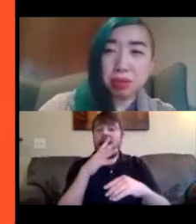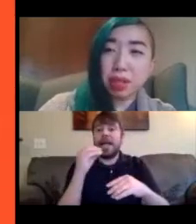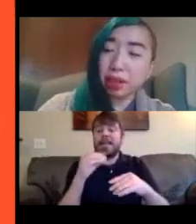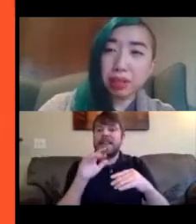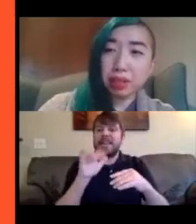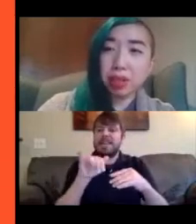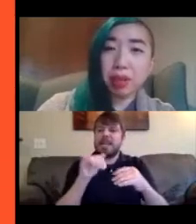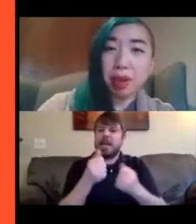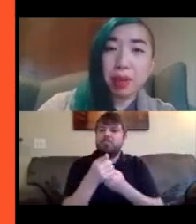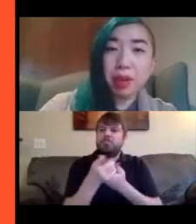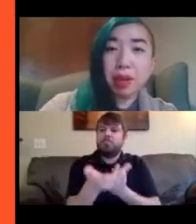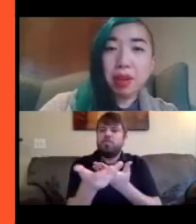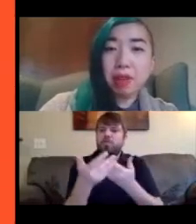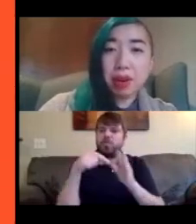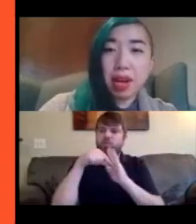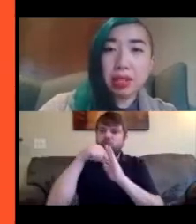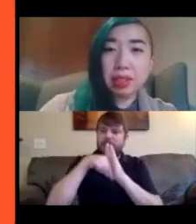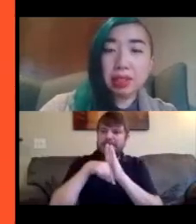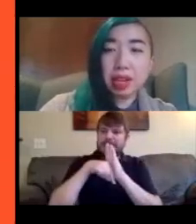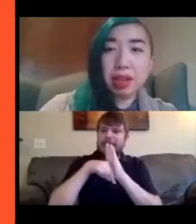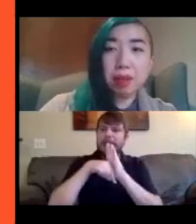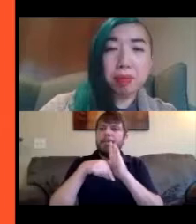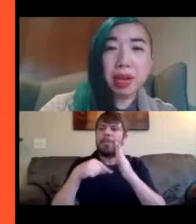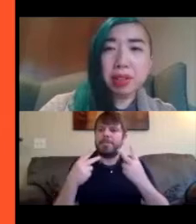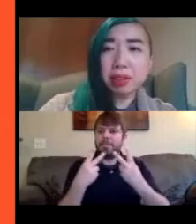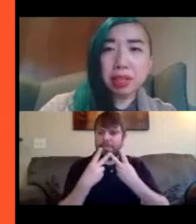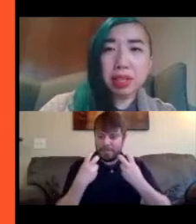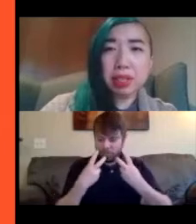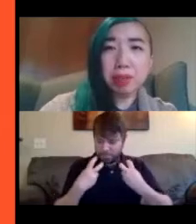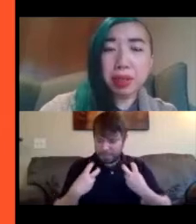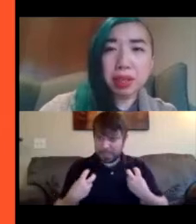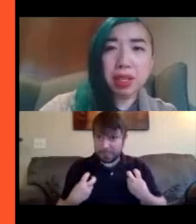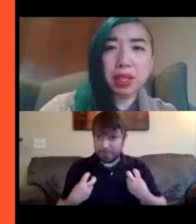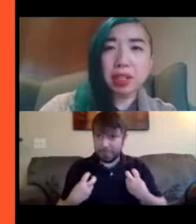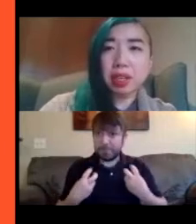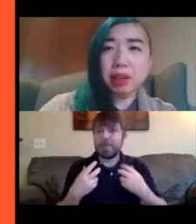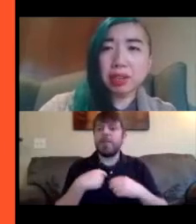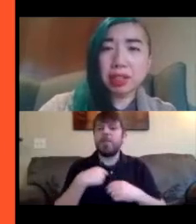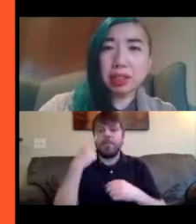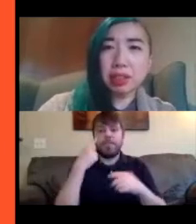a lot of things are coming up for us. But I also think it's a period that calls us to